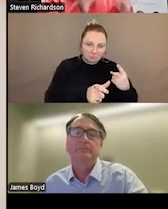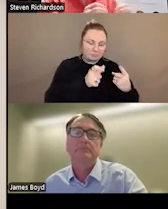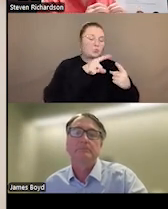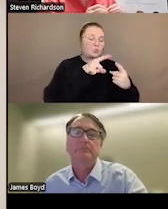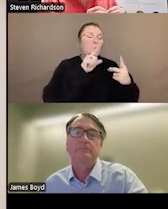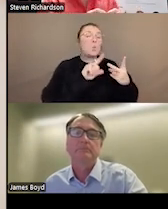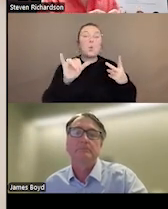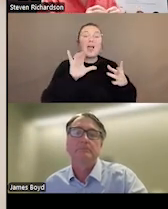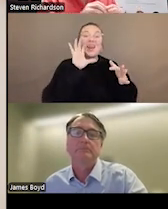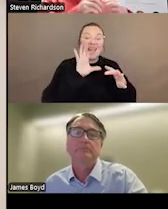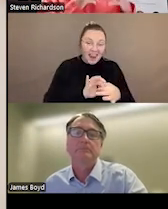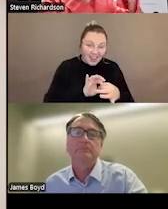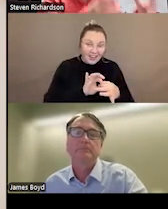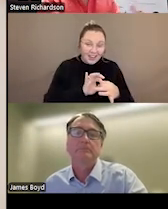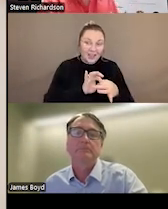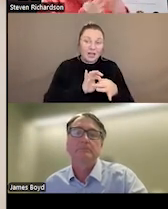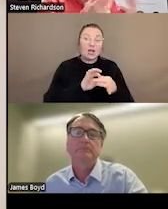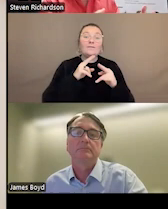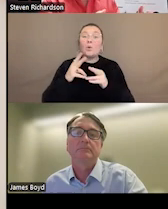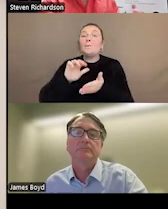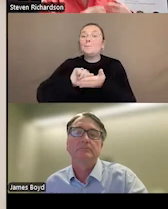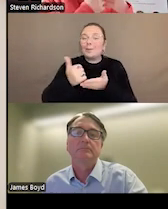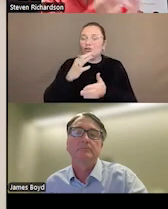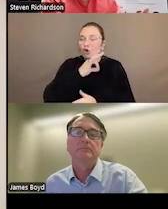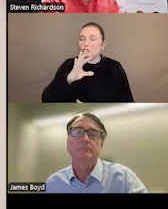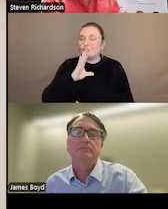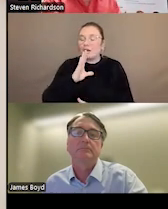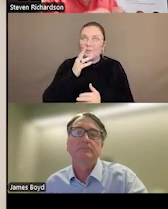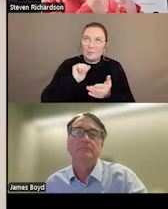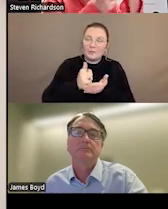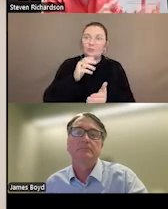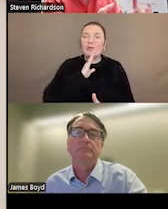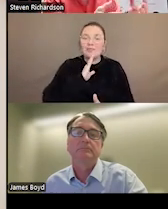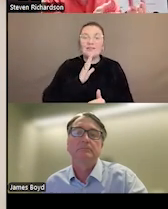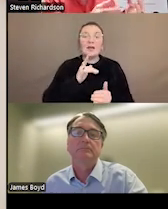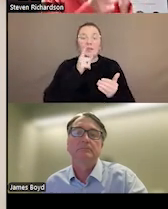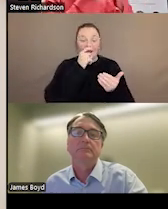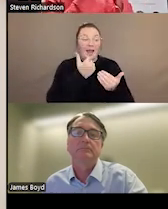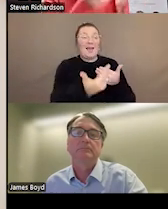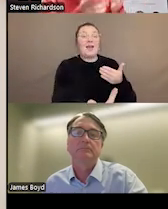but private. And people can put money into that page, they can give you a pledge or donation prior